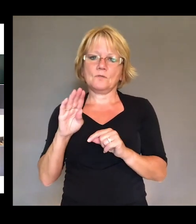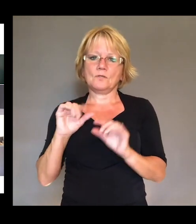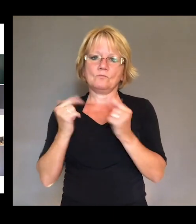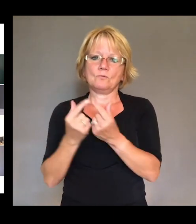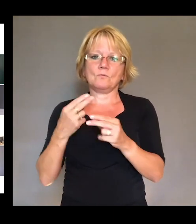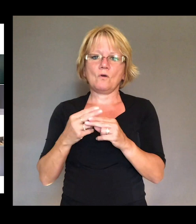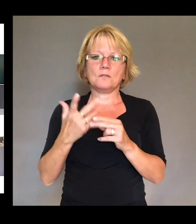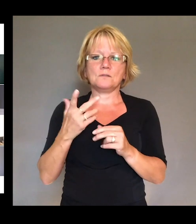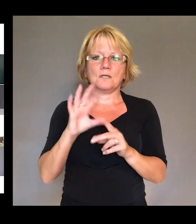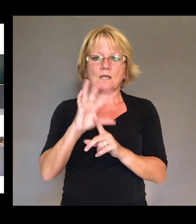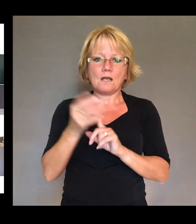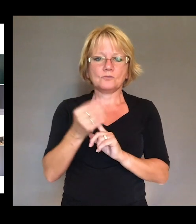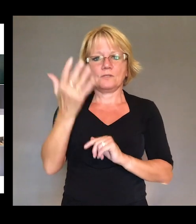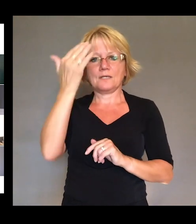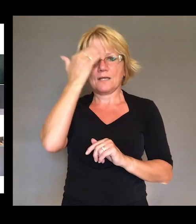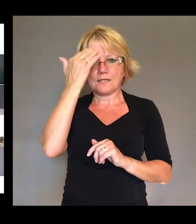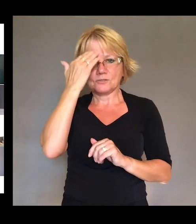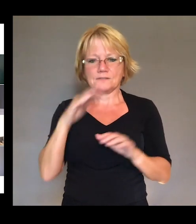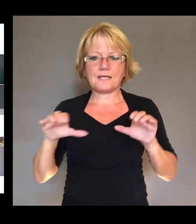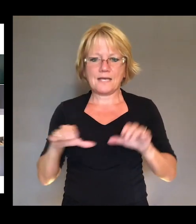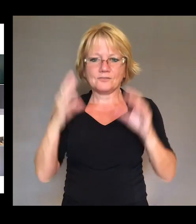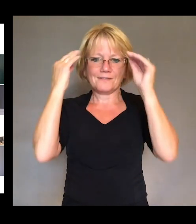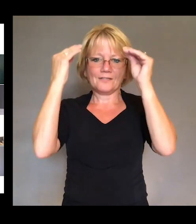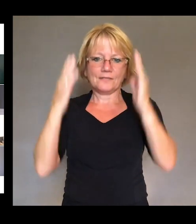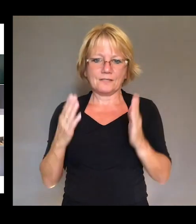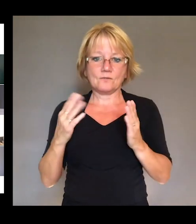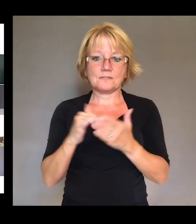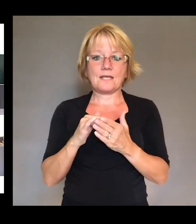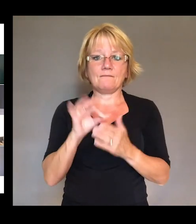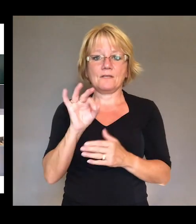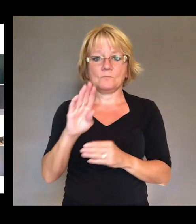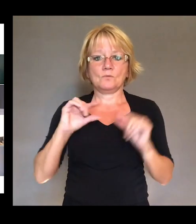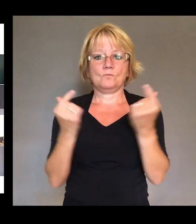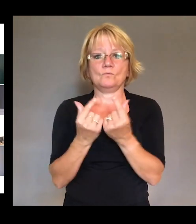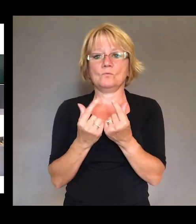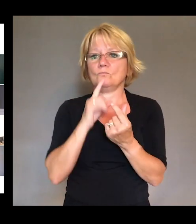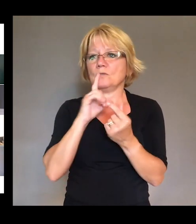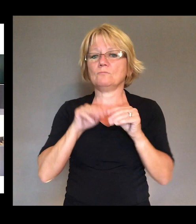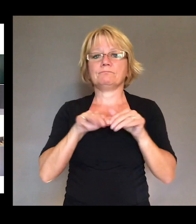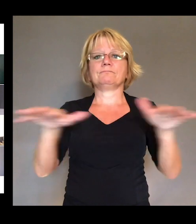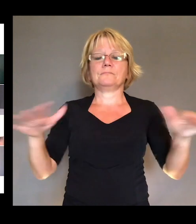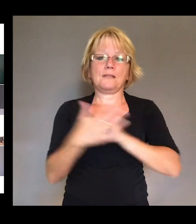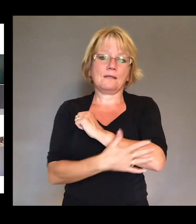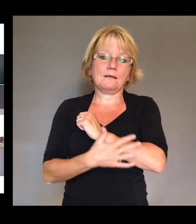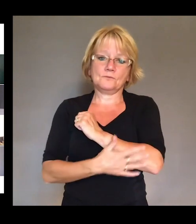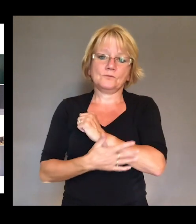it's called Culturally Conscious Action Educators. And it's just a, it's a group that, you know, its all over the country.